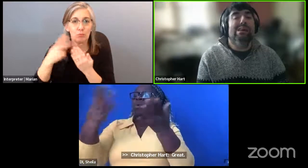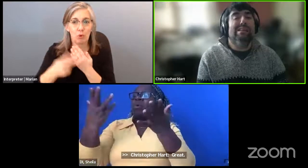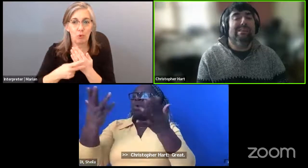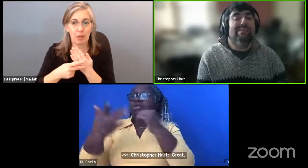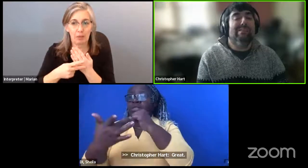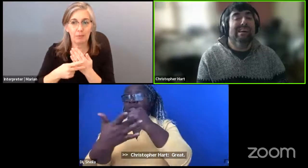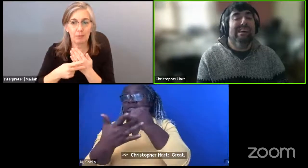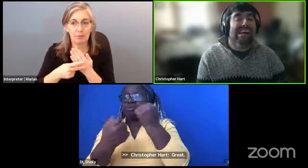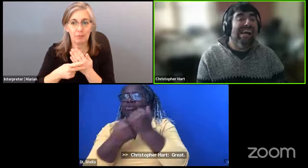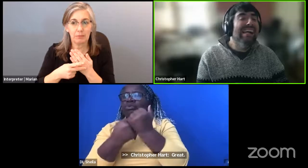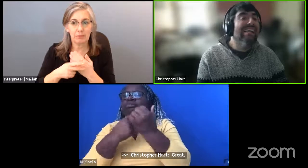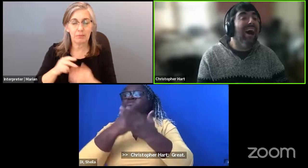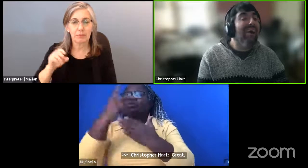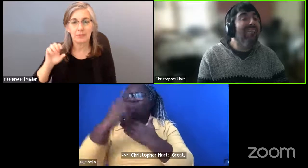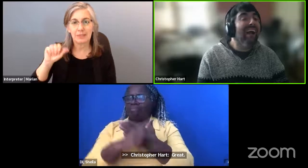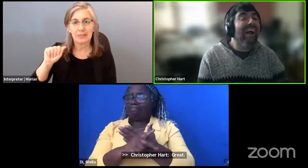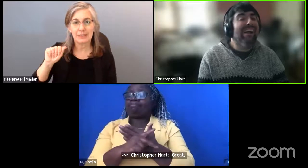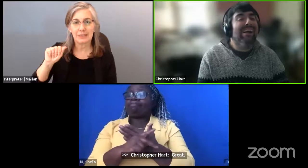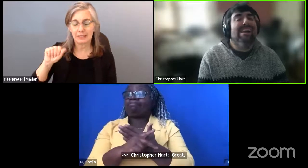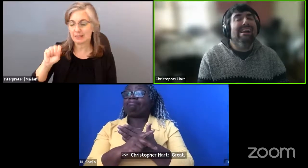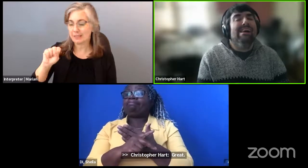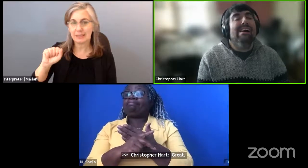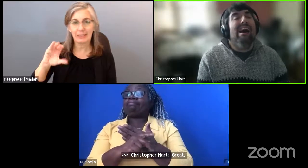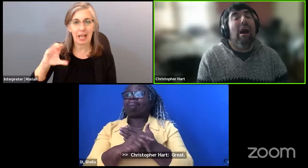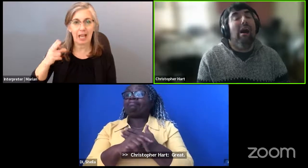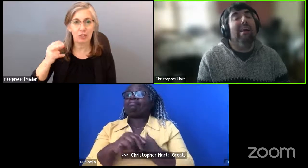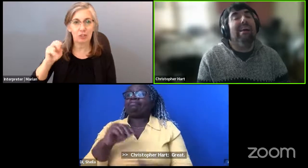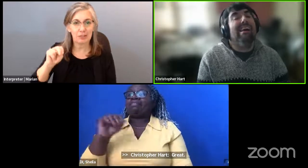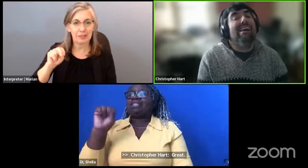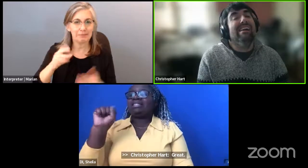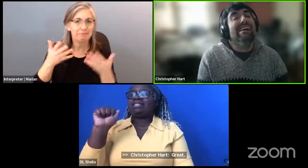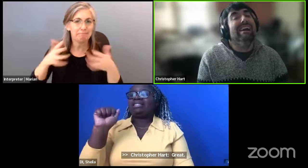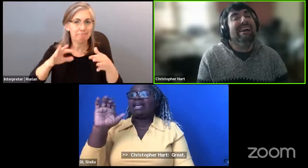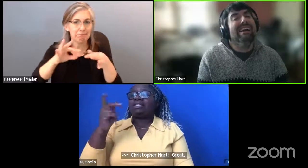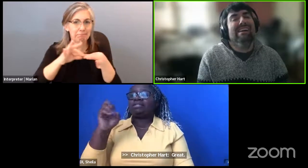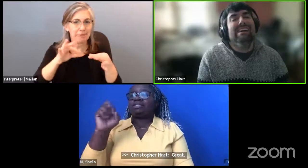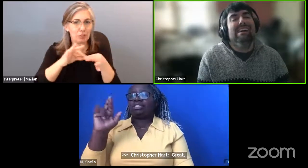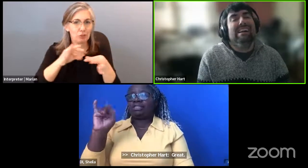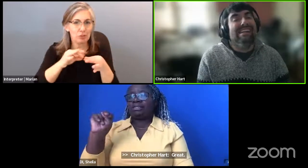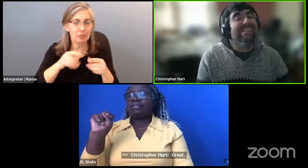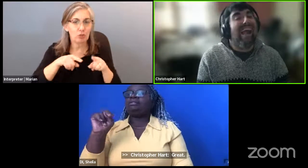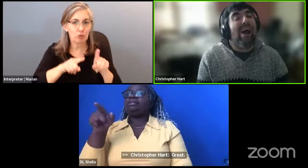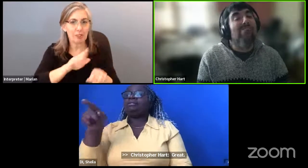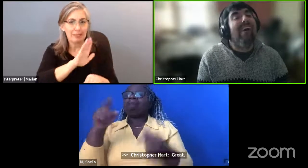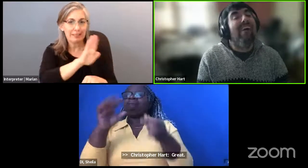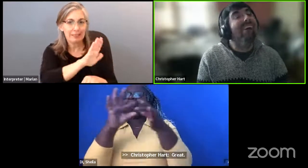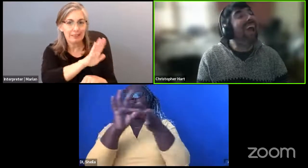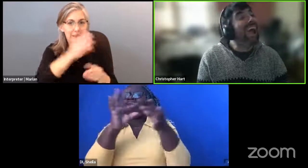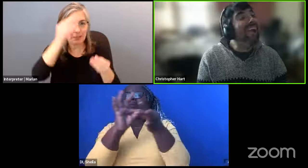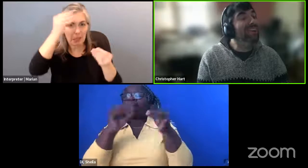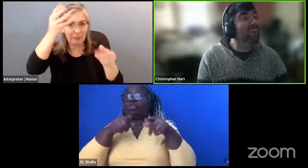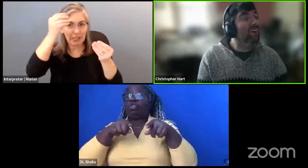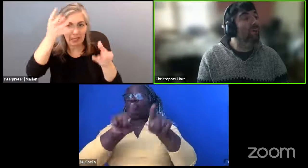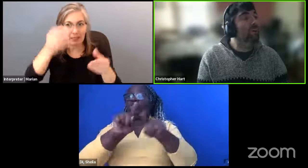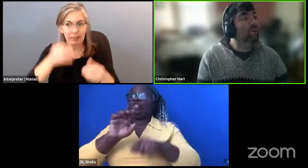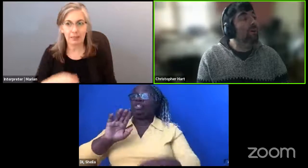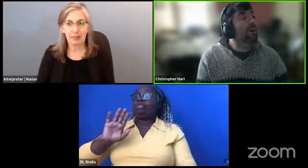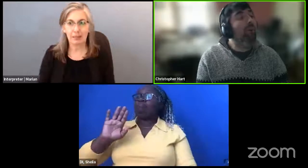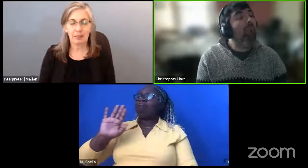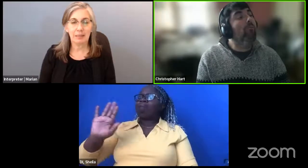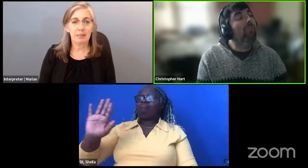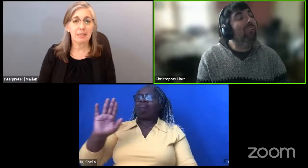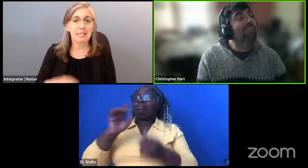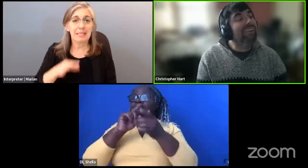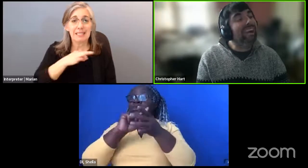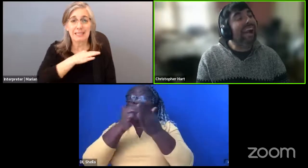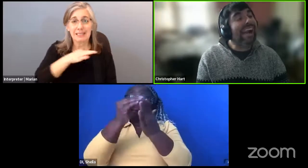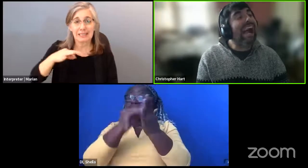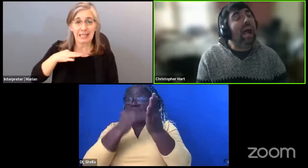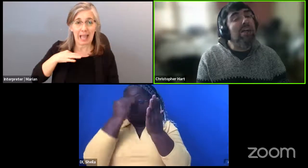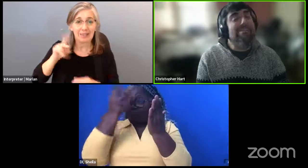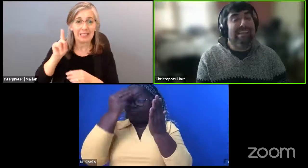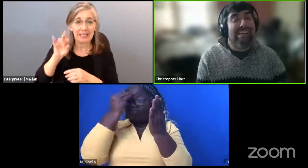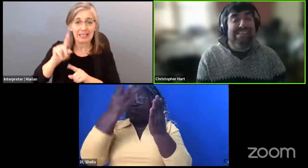on the technical assistance program which Sachin gave an overview in his update.